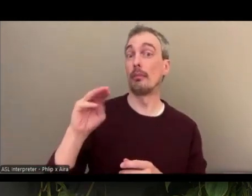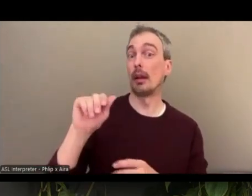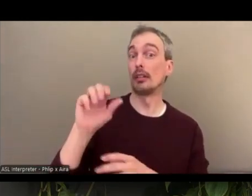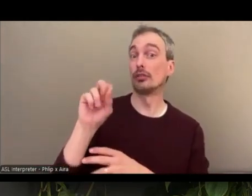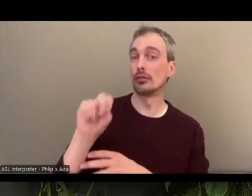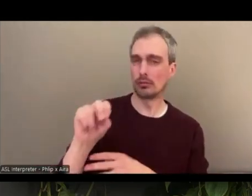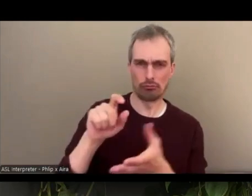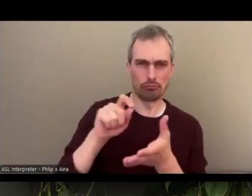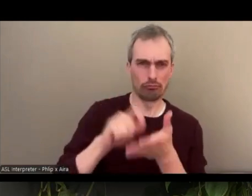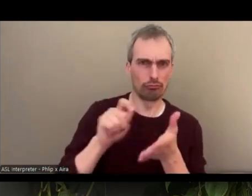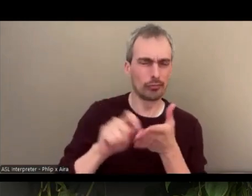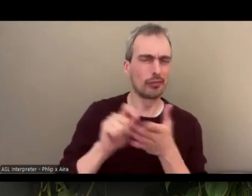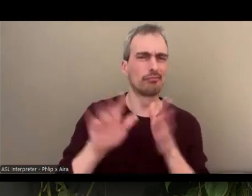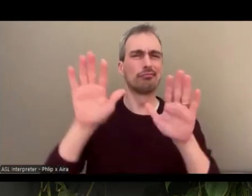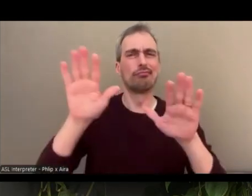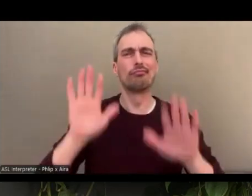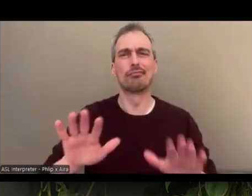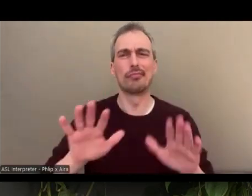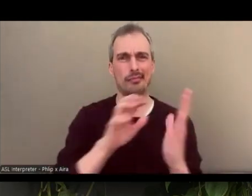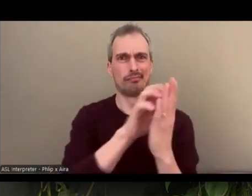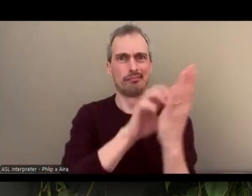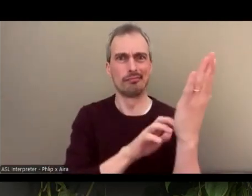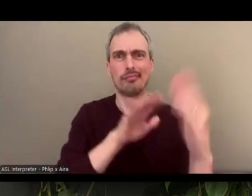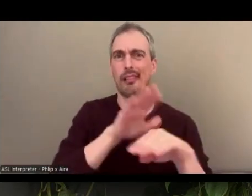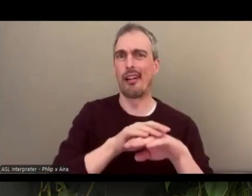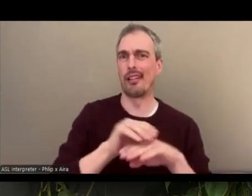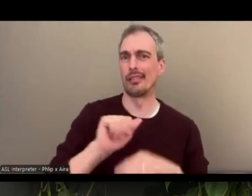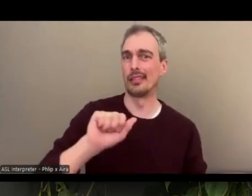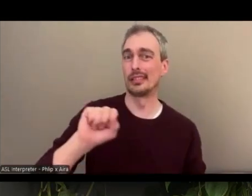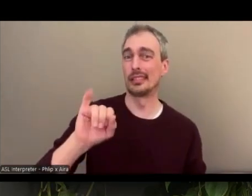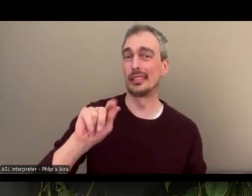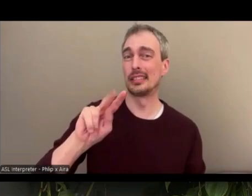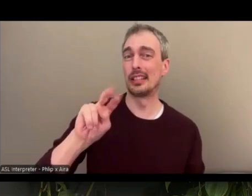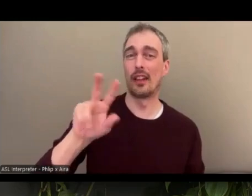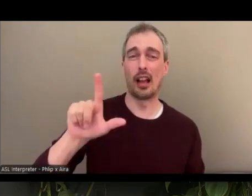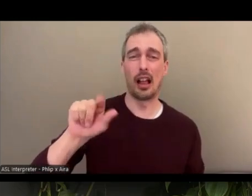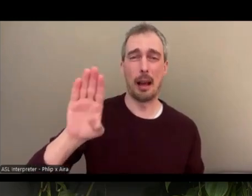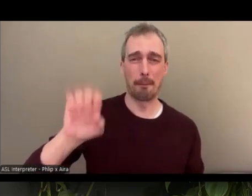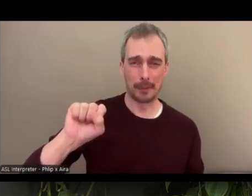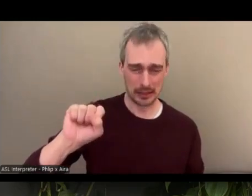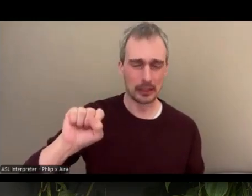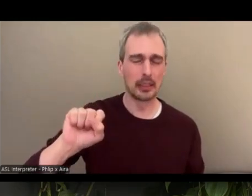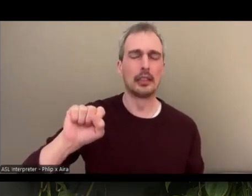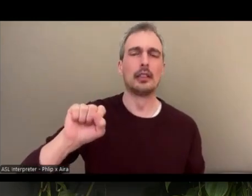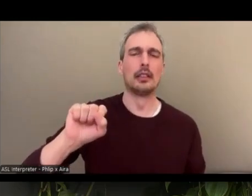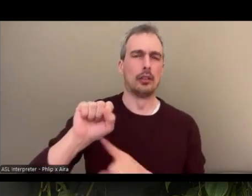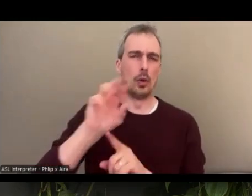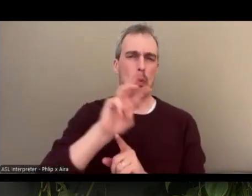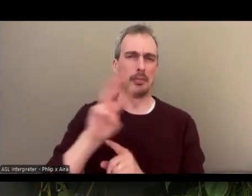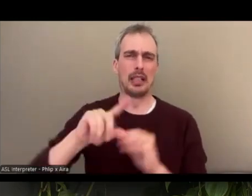ableism becomes the default for our work unless we actively sort of swim against the tide of the dominant culture.